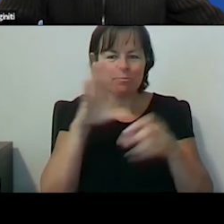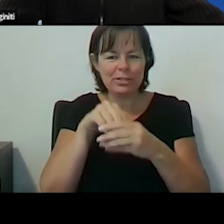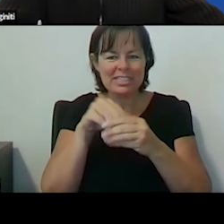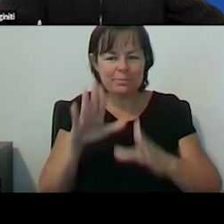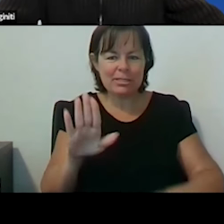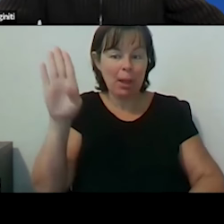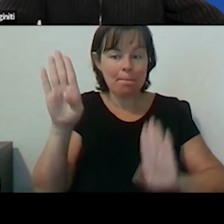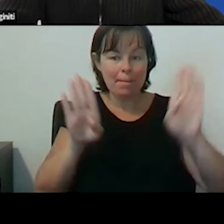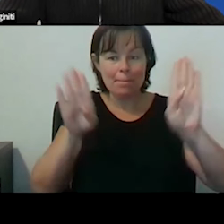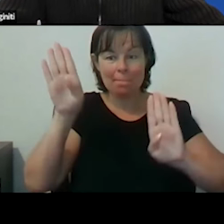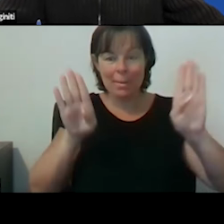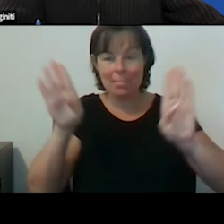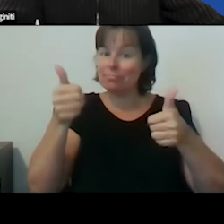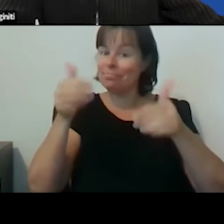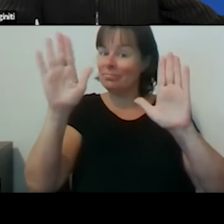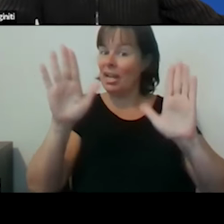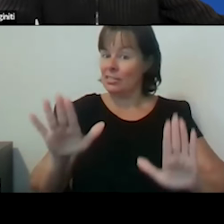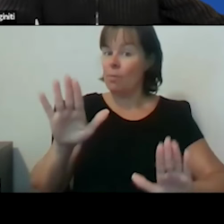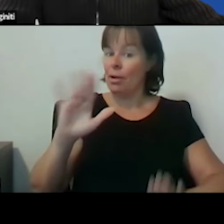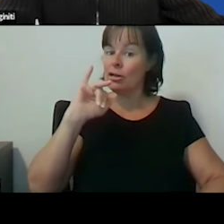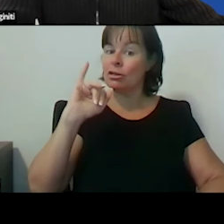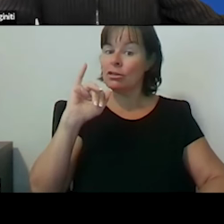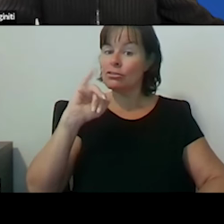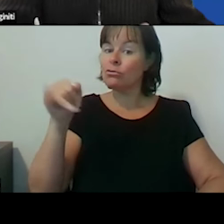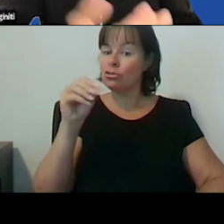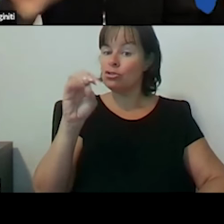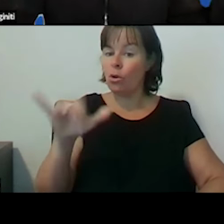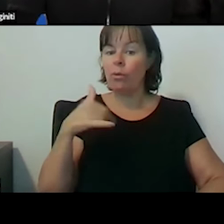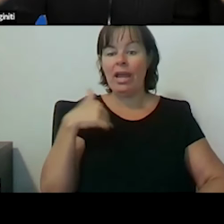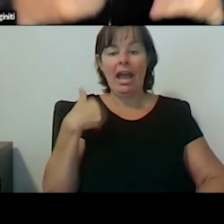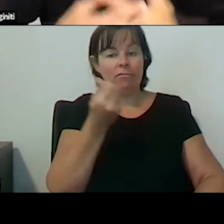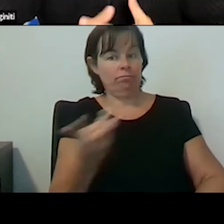awesome joey we've got quite a quite a crew of folks that have done this would you like